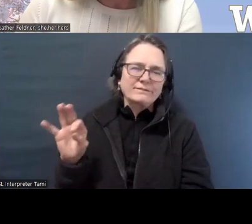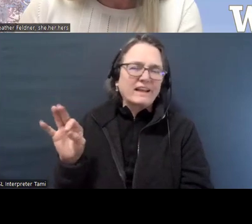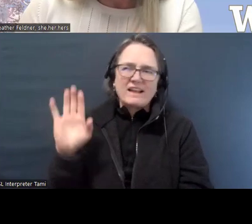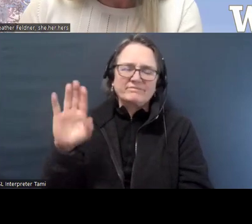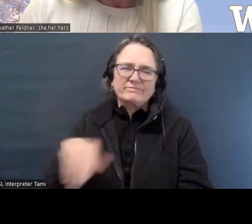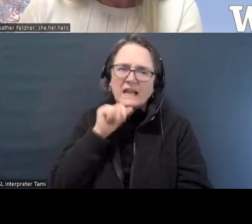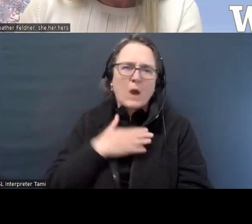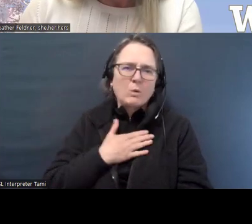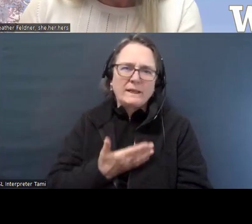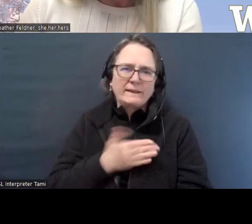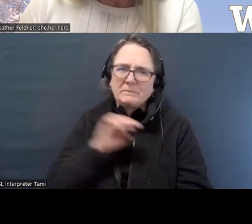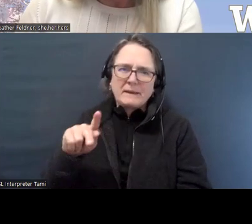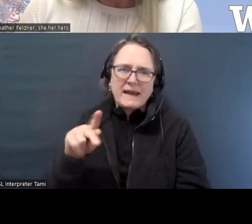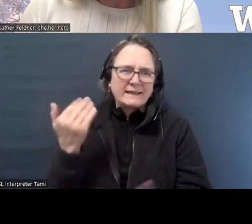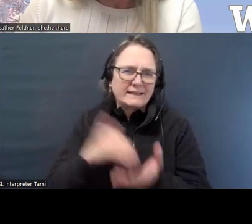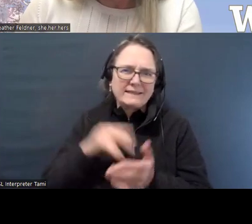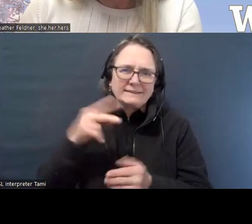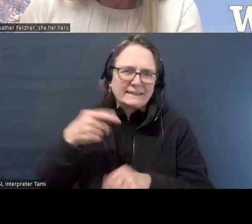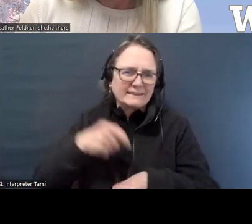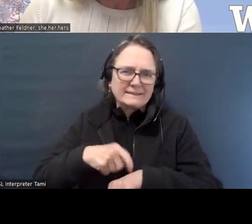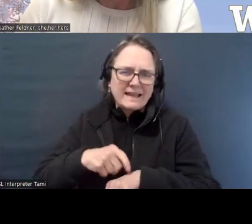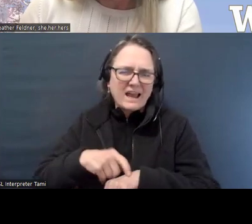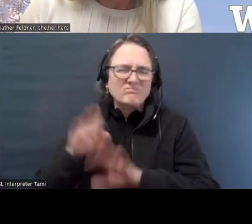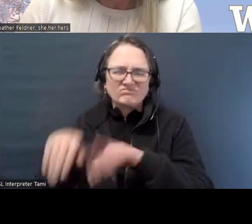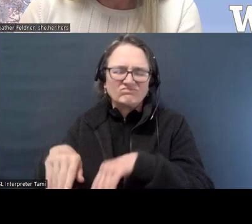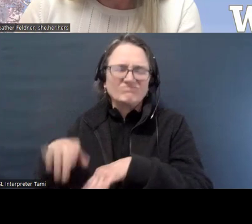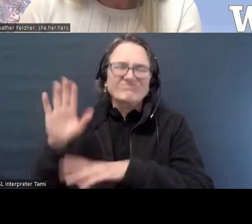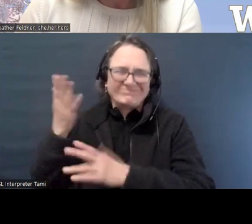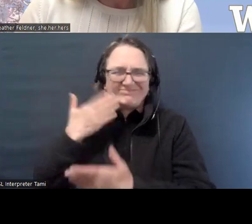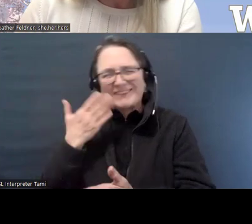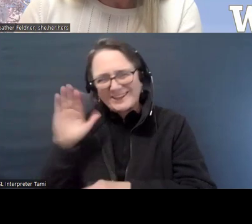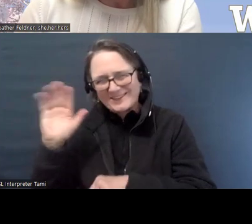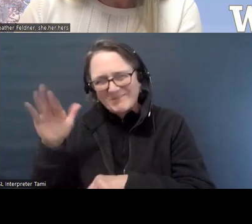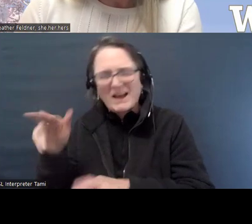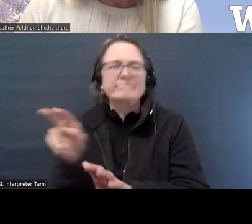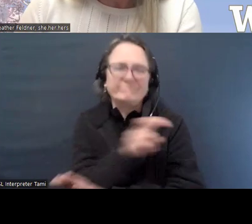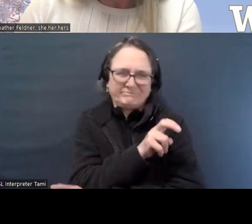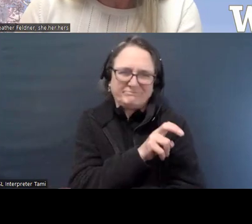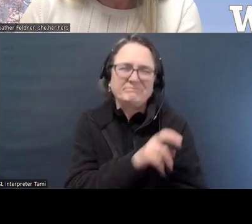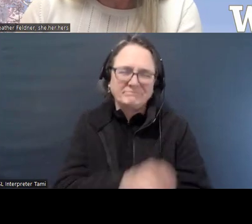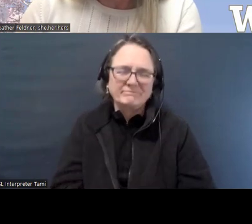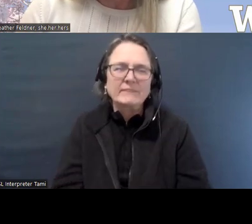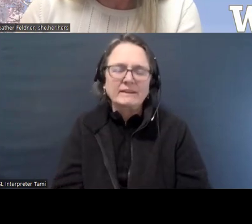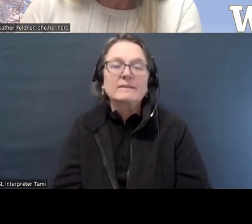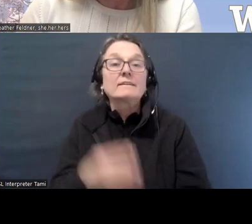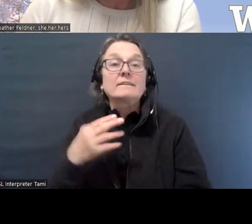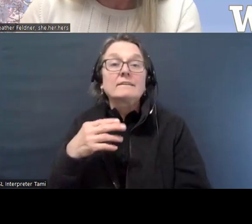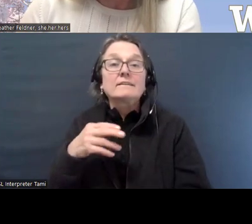Yeah, Justice, thank you so much for that example, and I so appreciate you again bringing up a theme